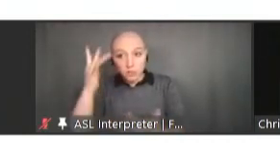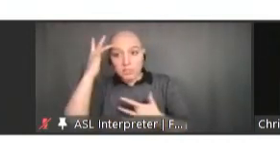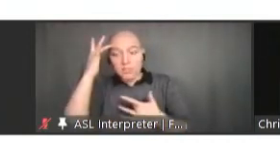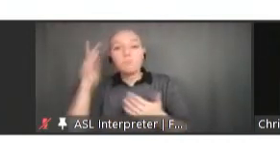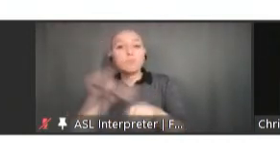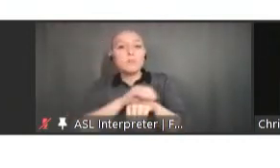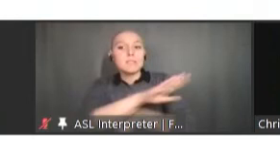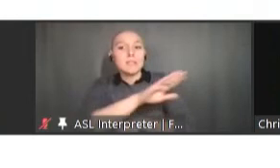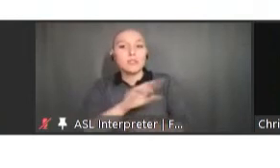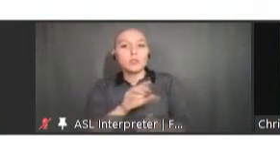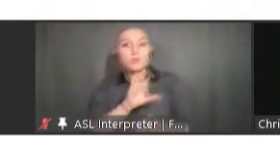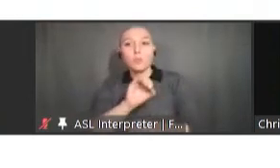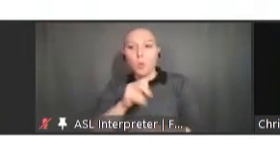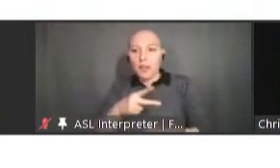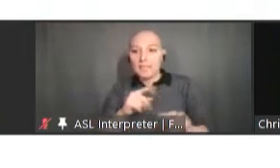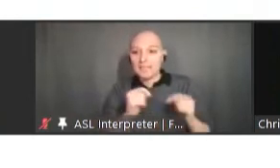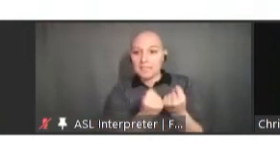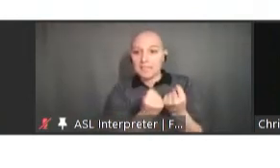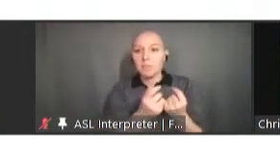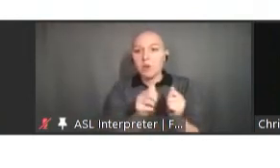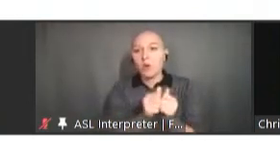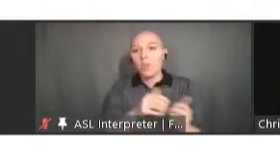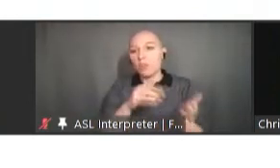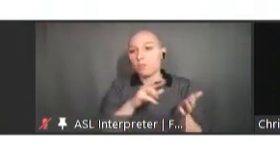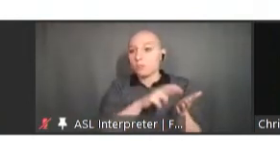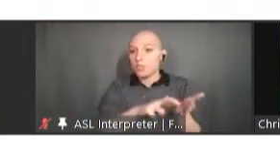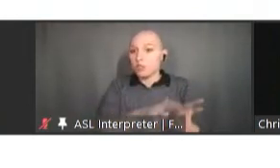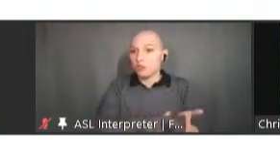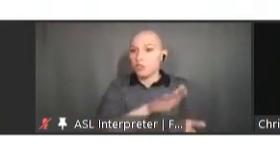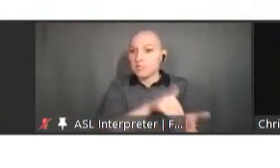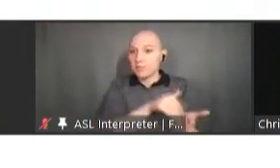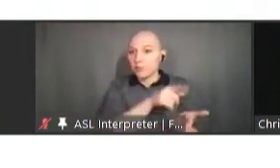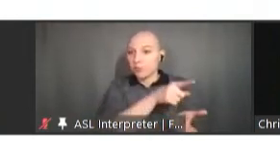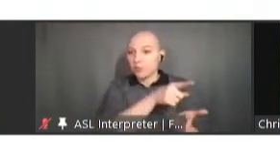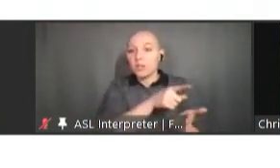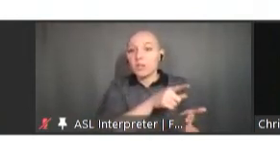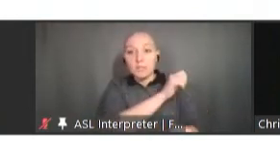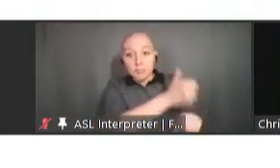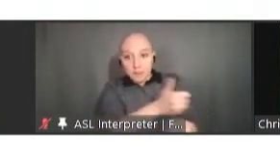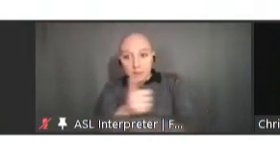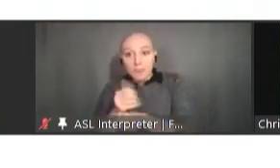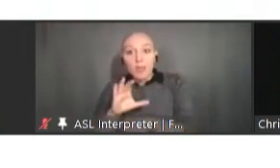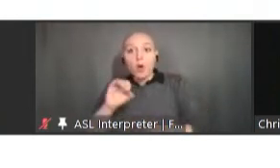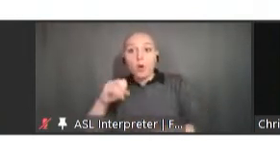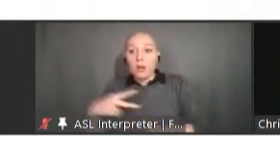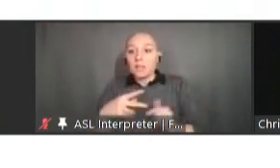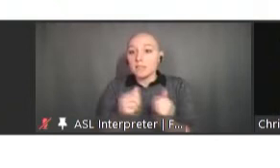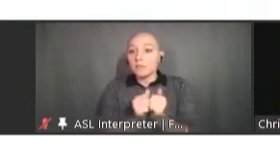Hutchinson Cancer Research Center to establish correlates between antibody levels in vaccinated